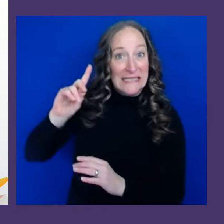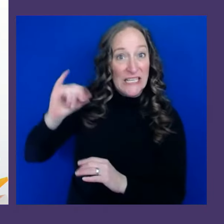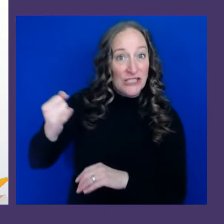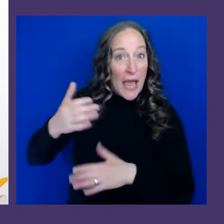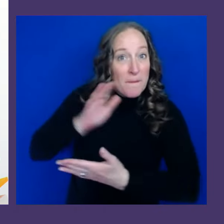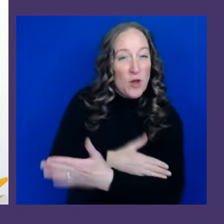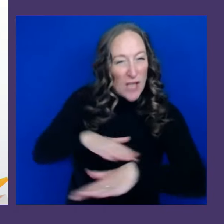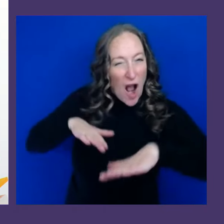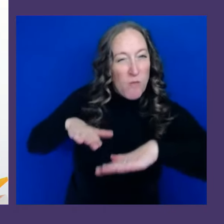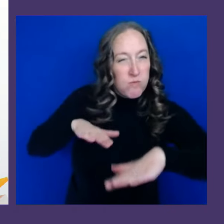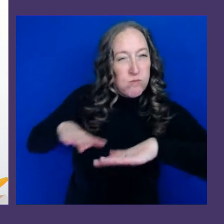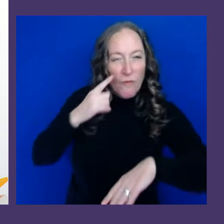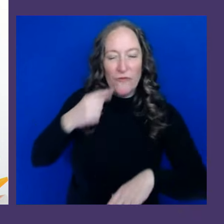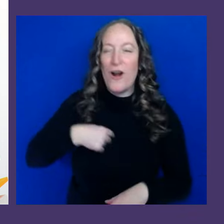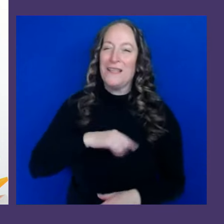but we're going to ask him to talk to us about